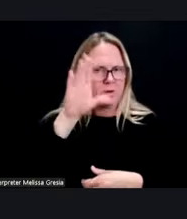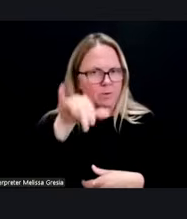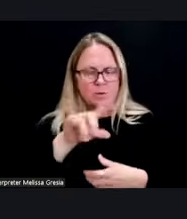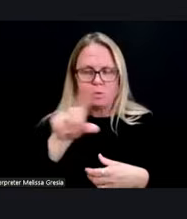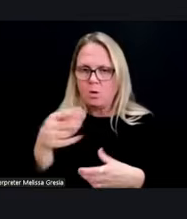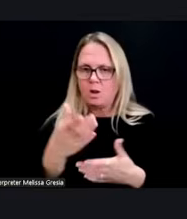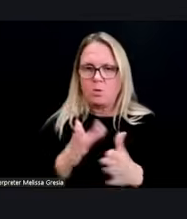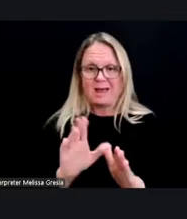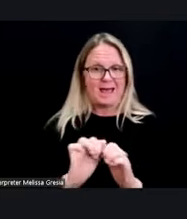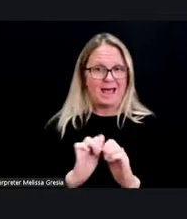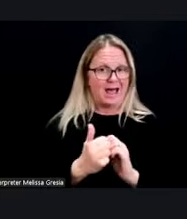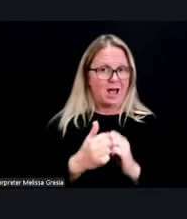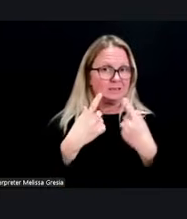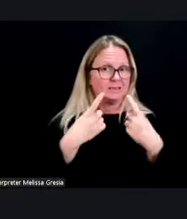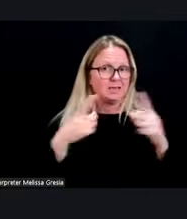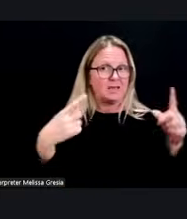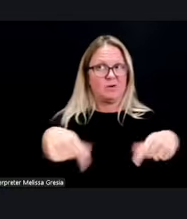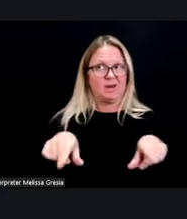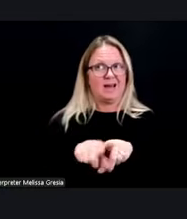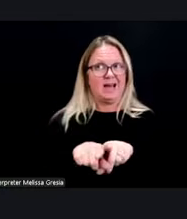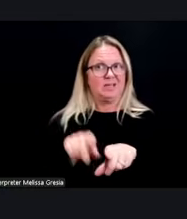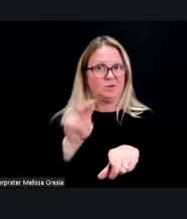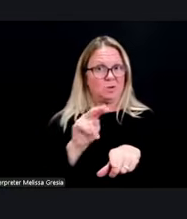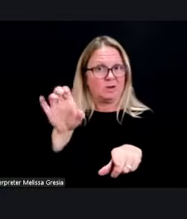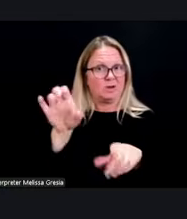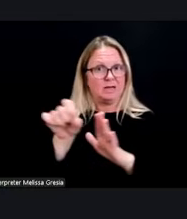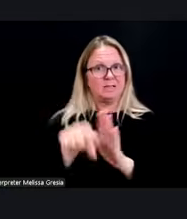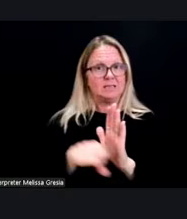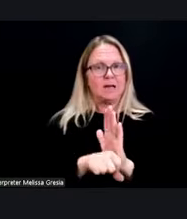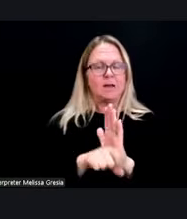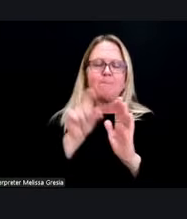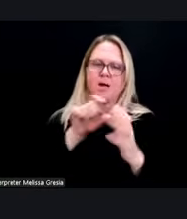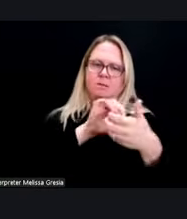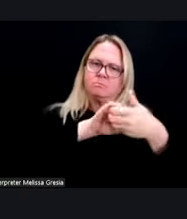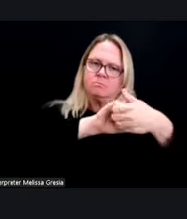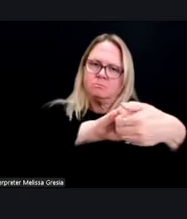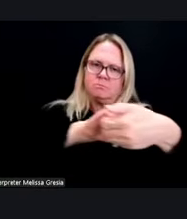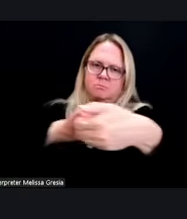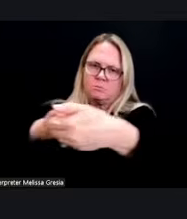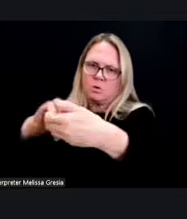going to be successful as a state is to do this in partnership with you. Um the design of this